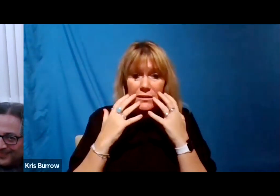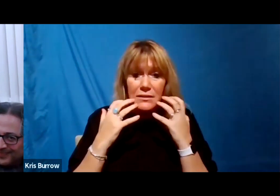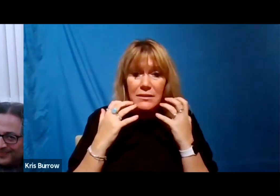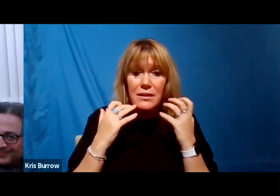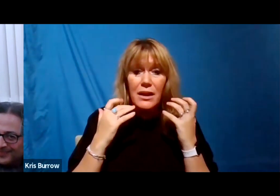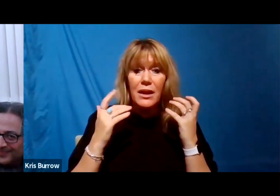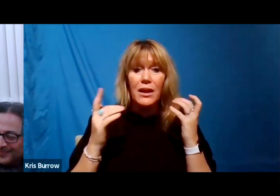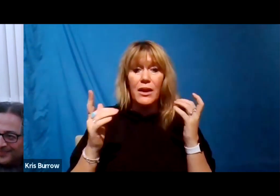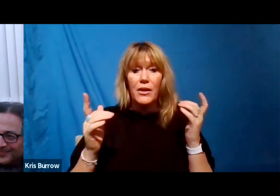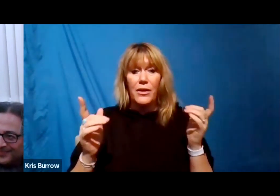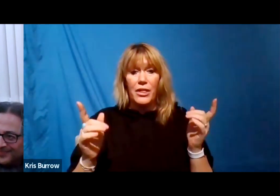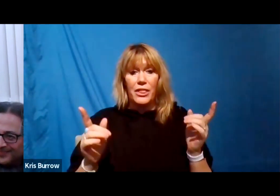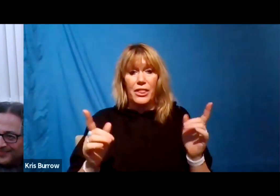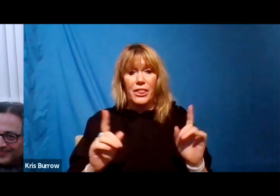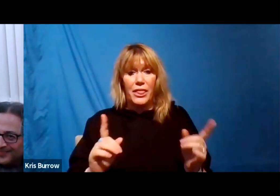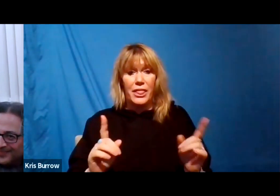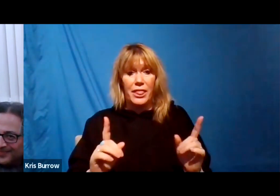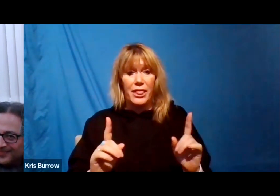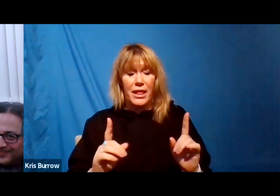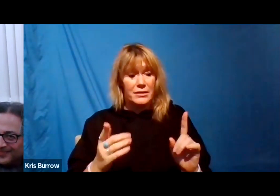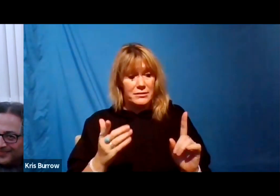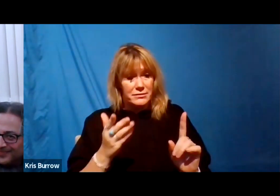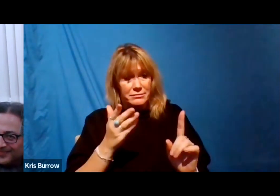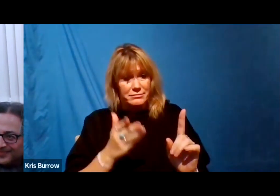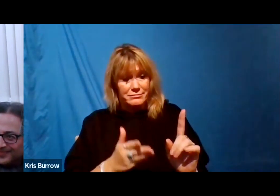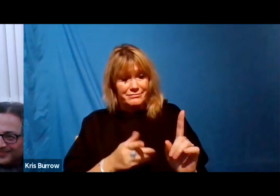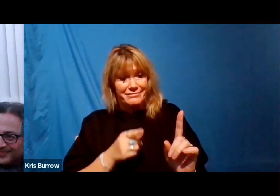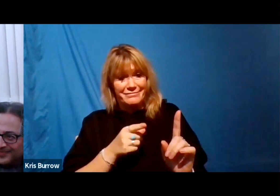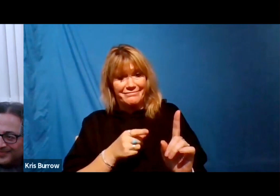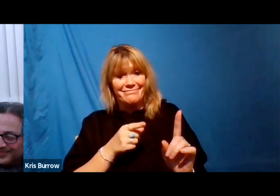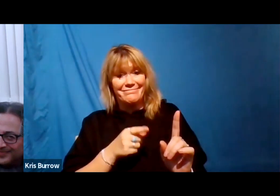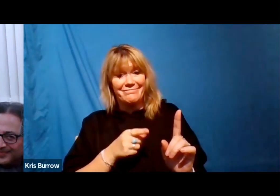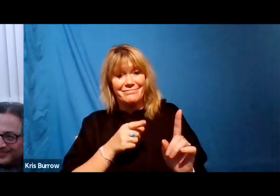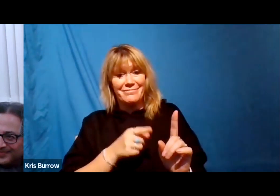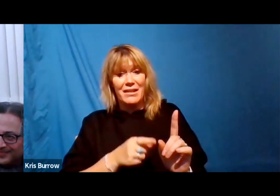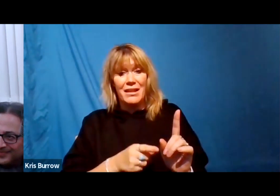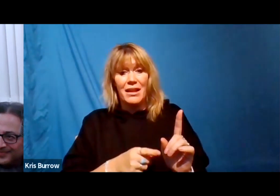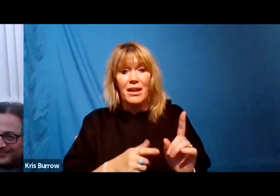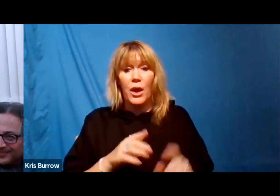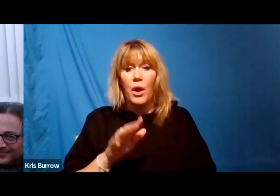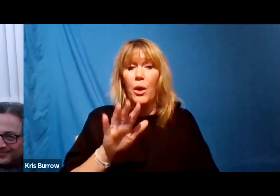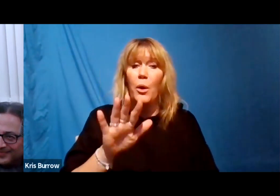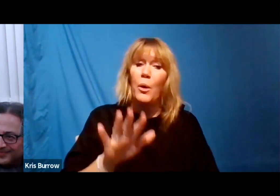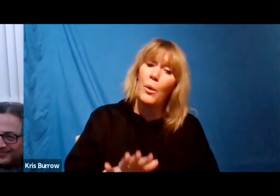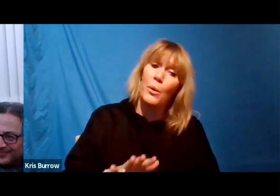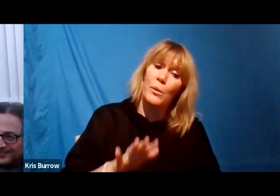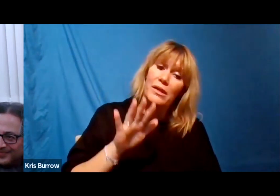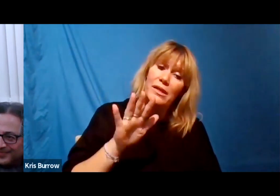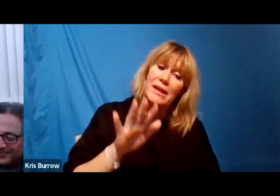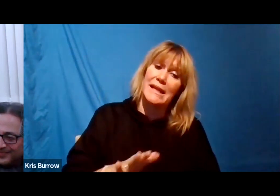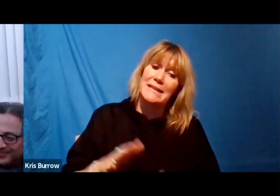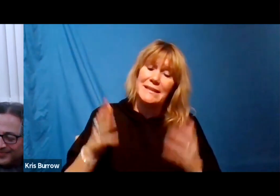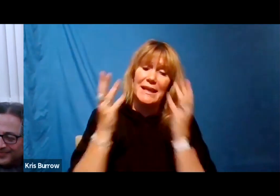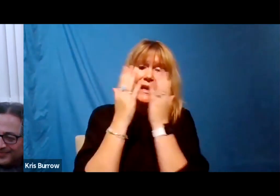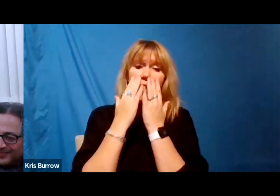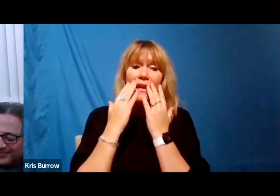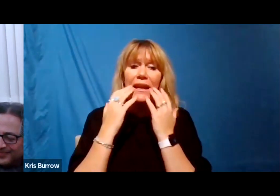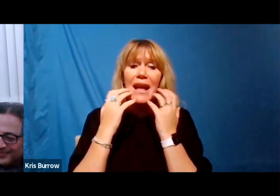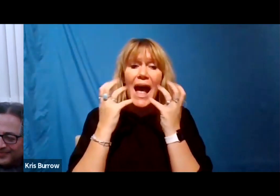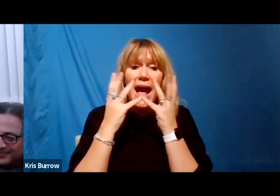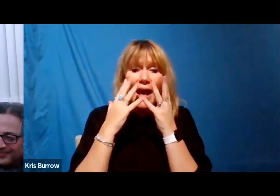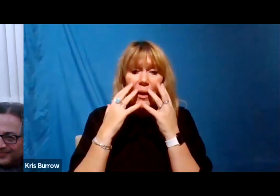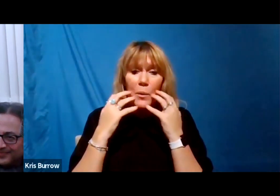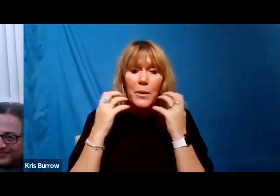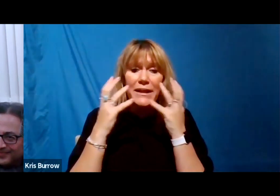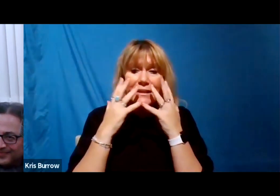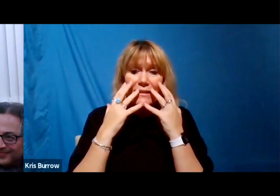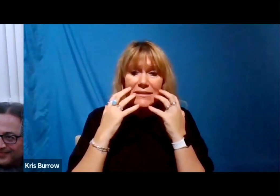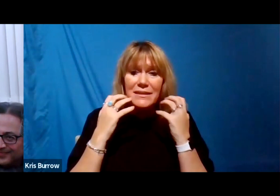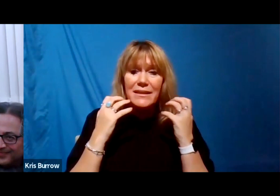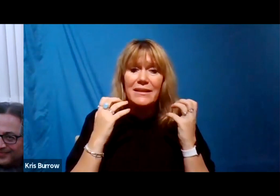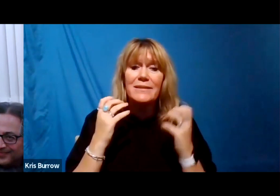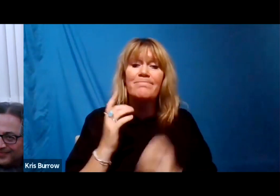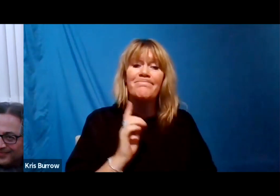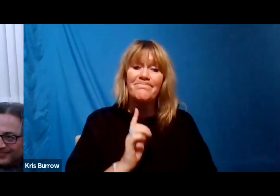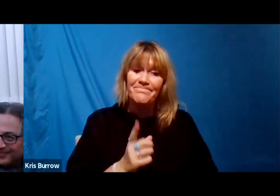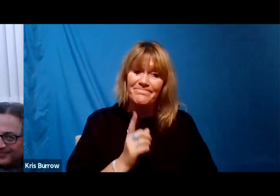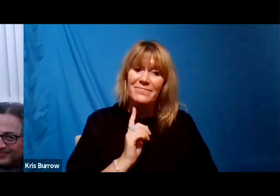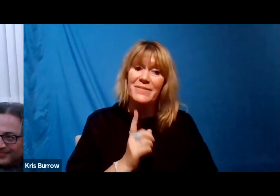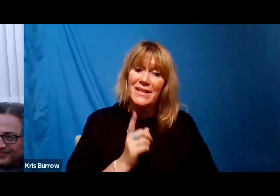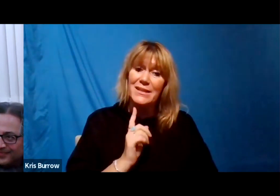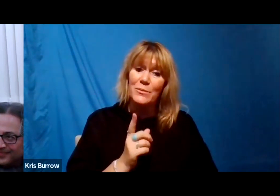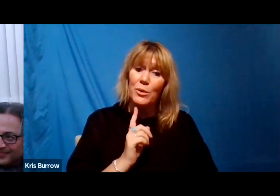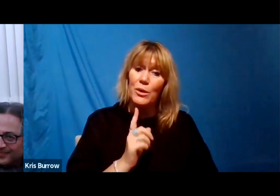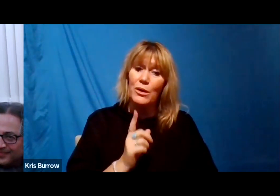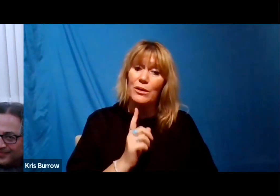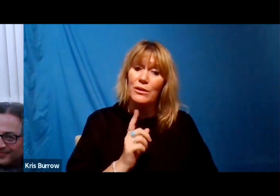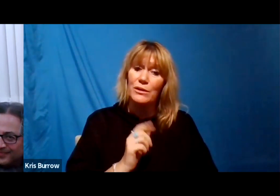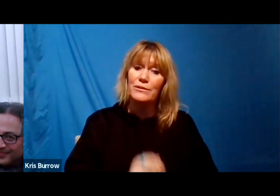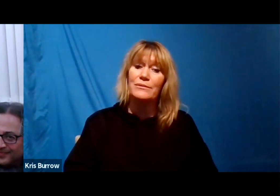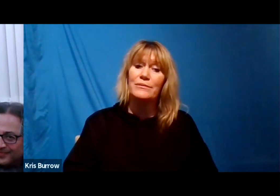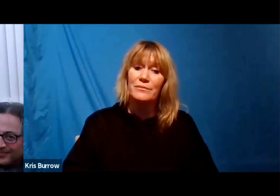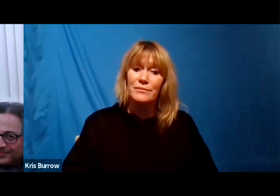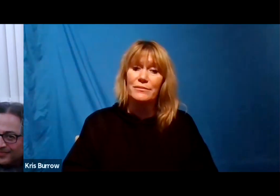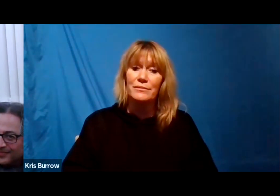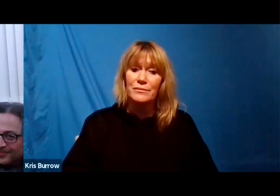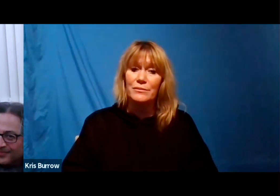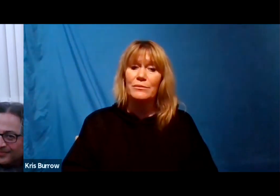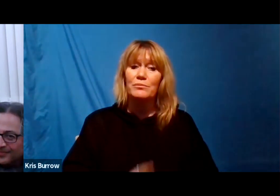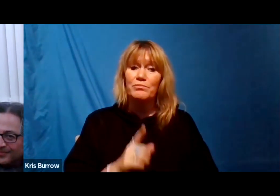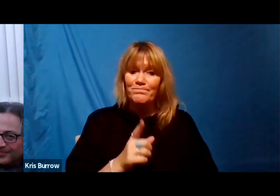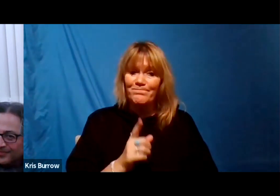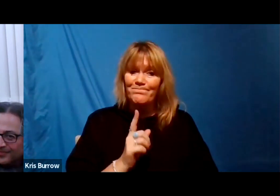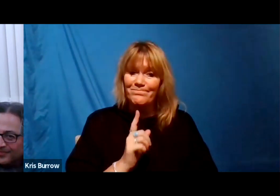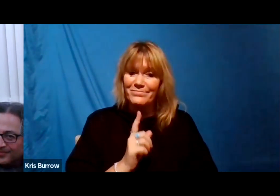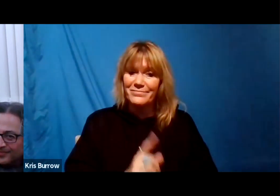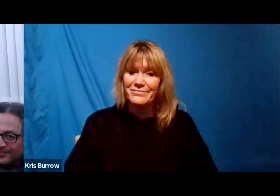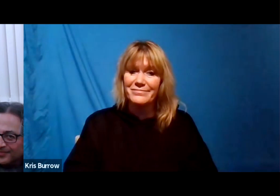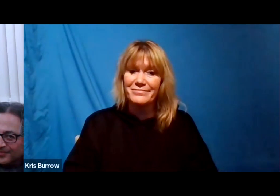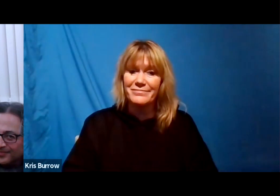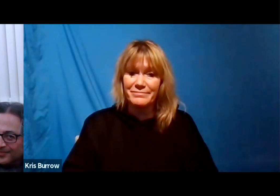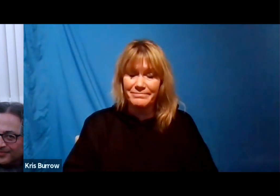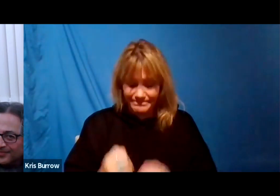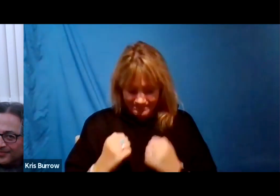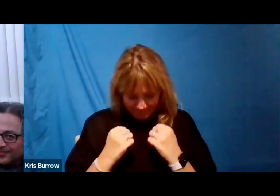hand over to yourself, anything else you